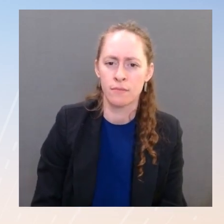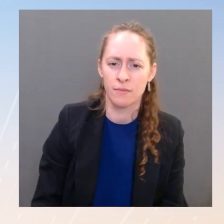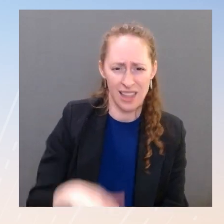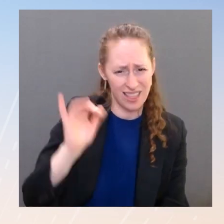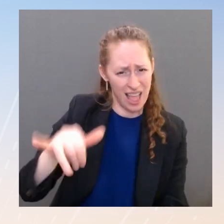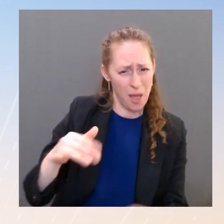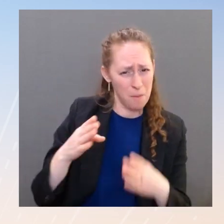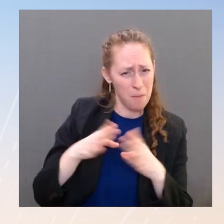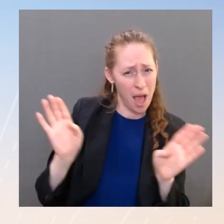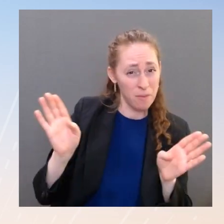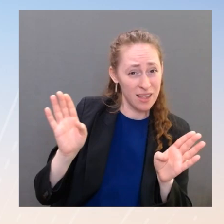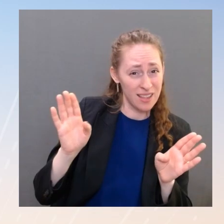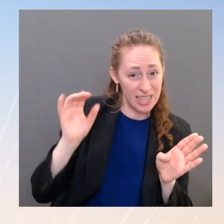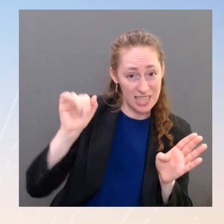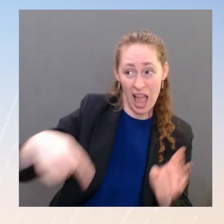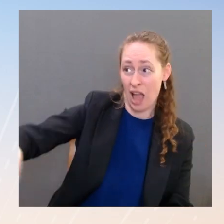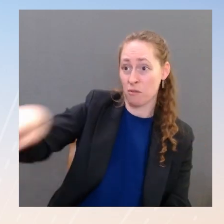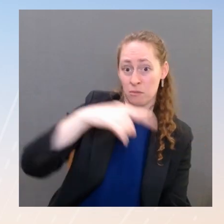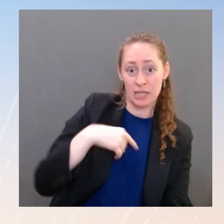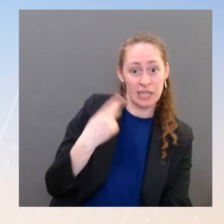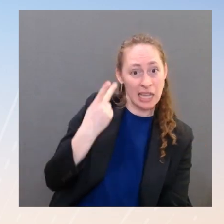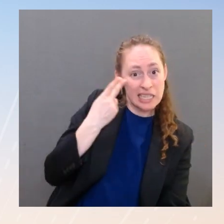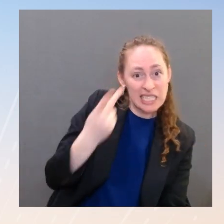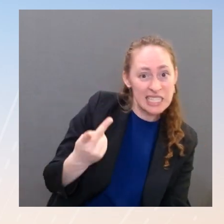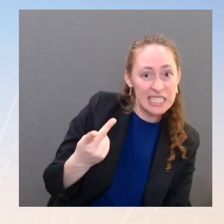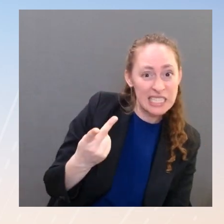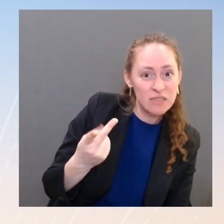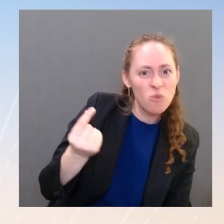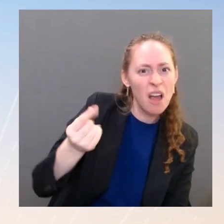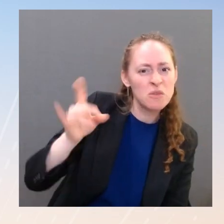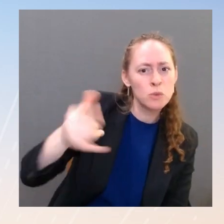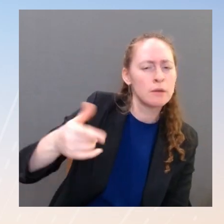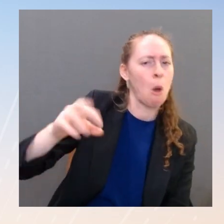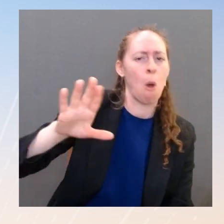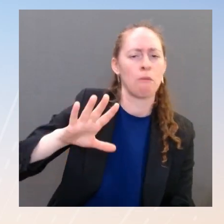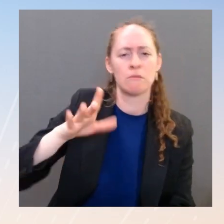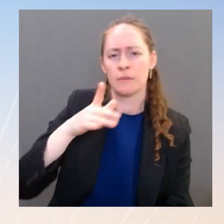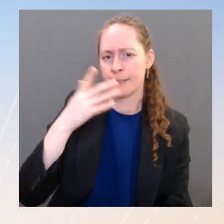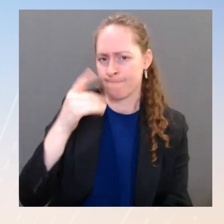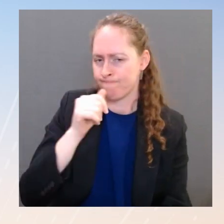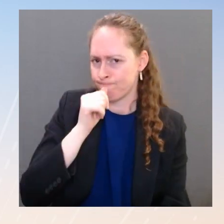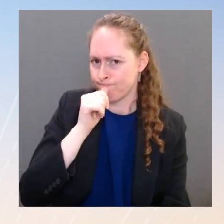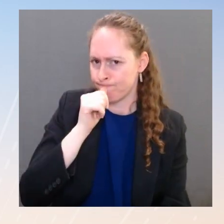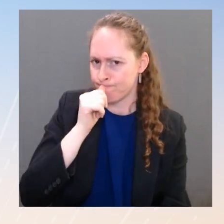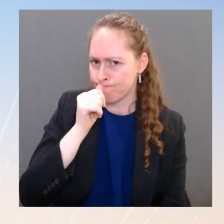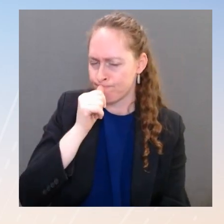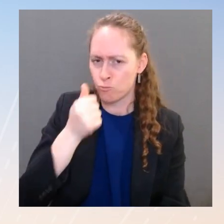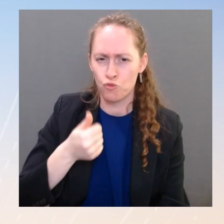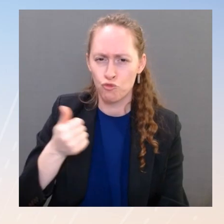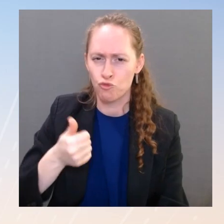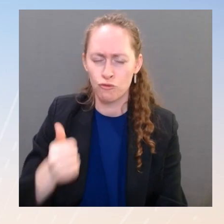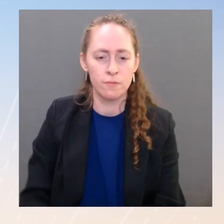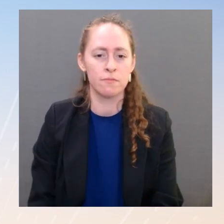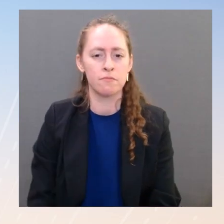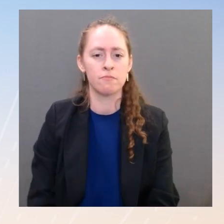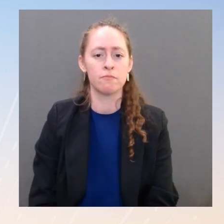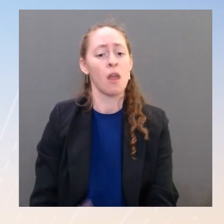putting out public products that represents the department's view on disinformation-related manners, but that's their overarching objective,